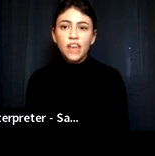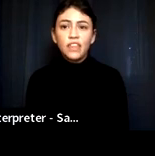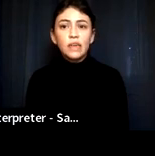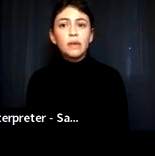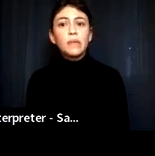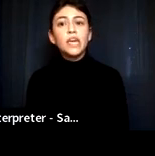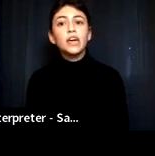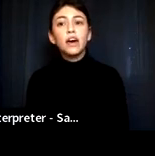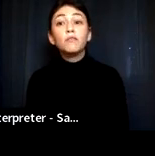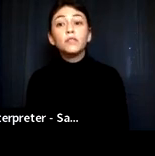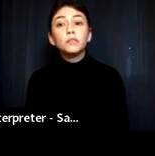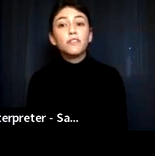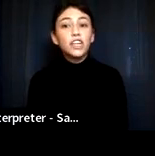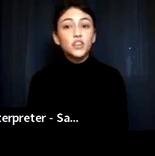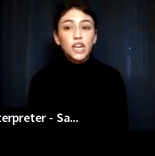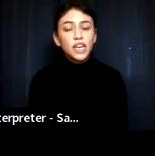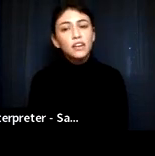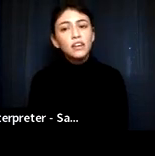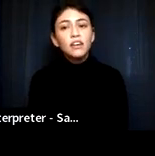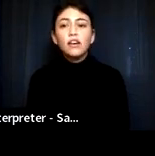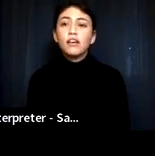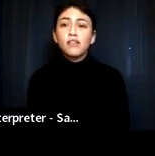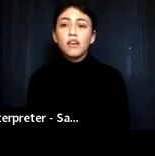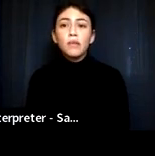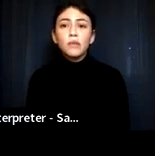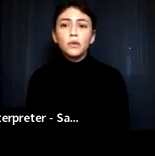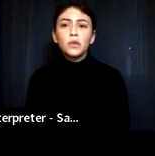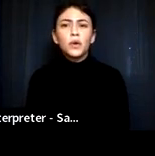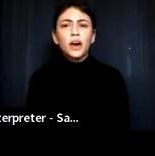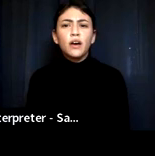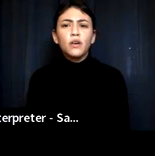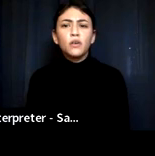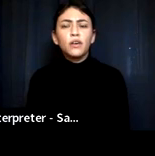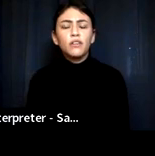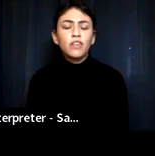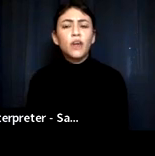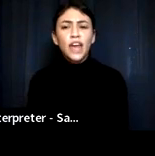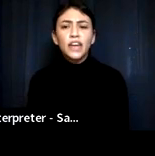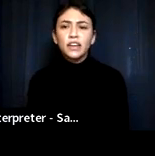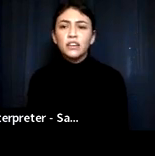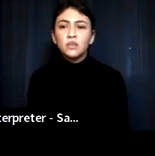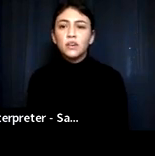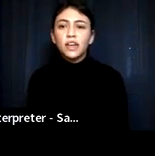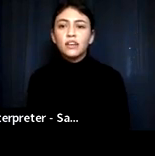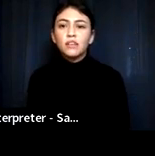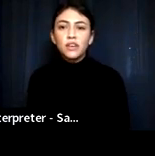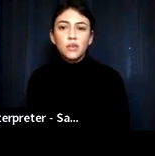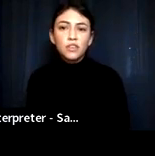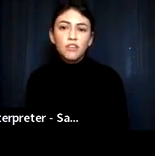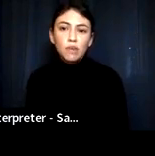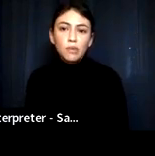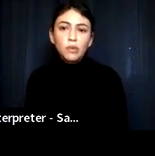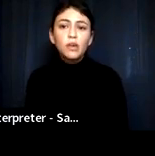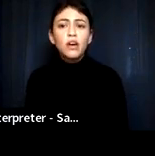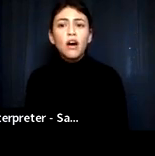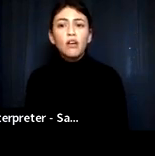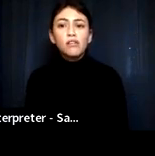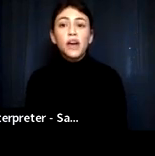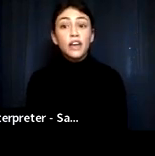I think it might be helpful to provide a training so that people know how like the right etiquette to work and communicate with deaf people.